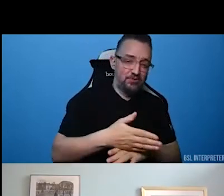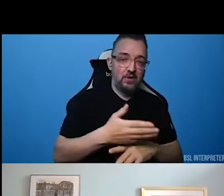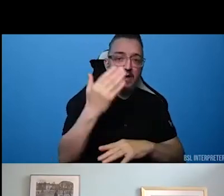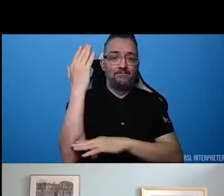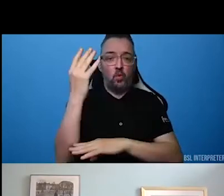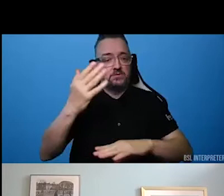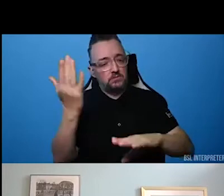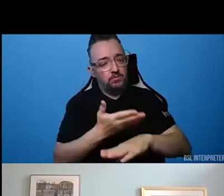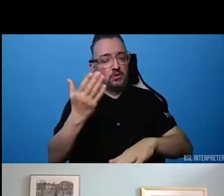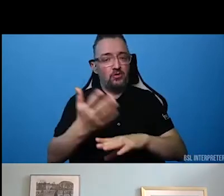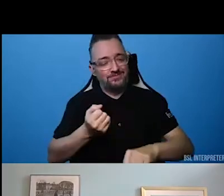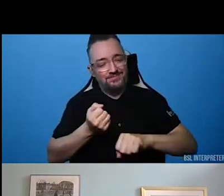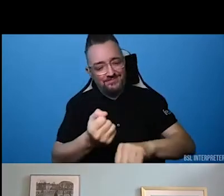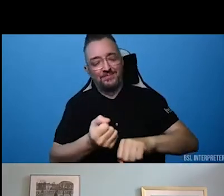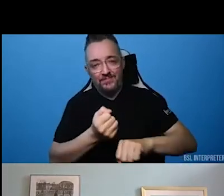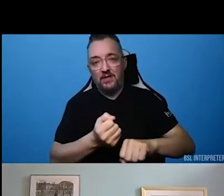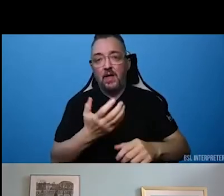with the risk of severe punishments.